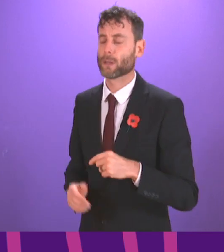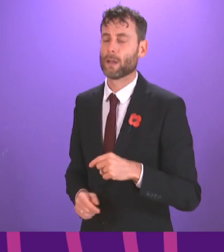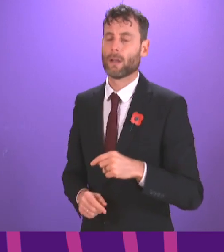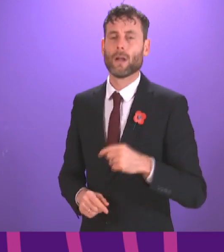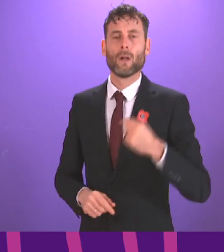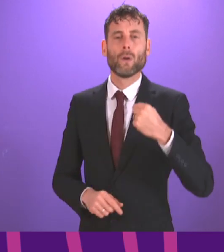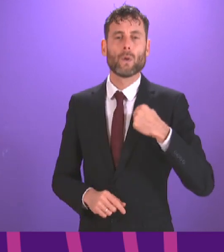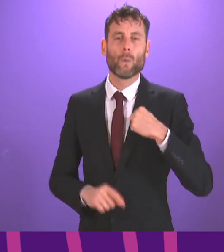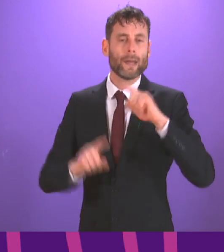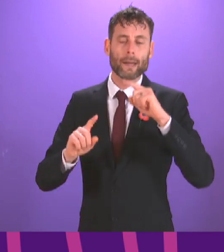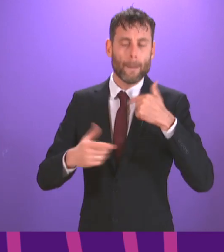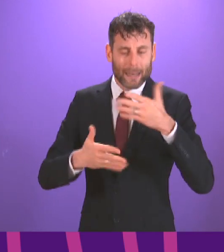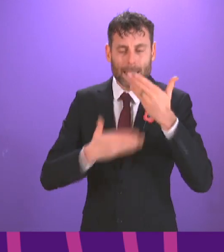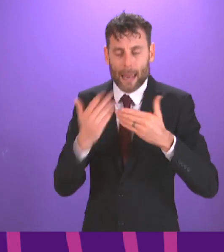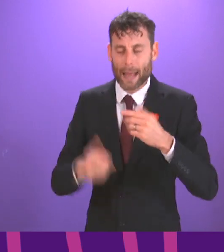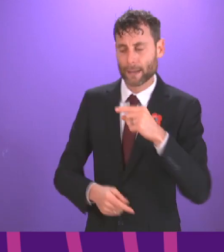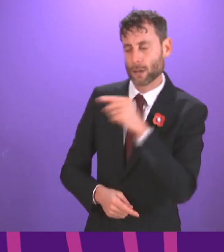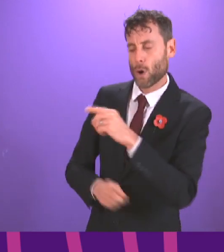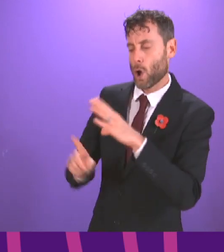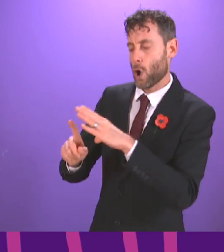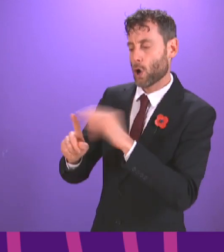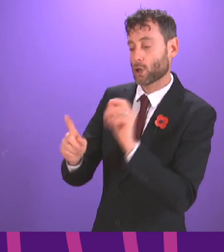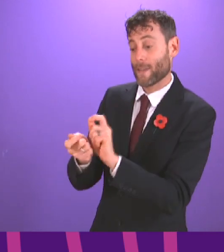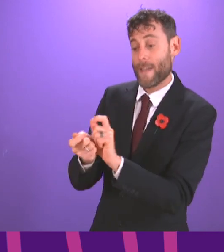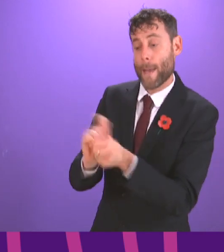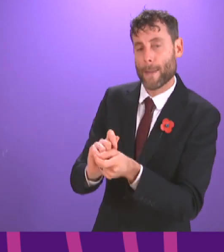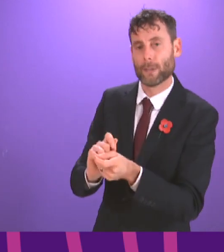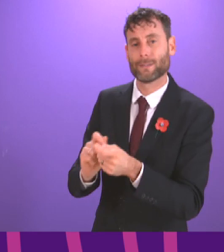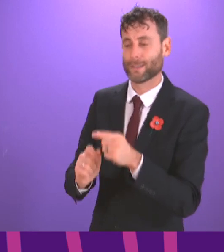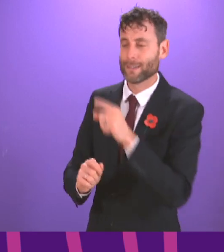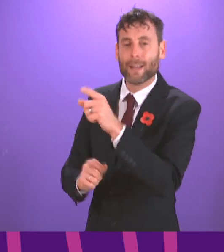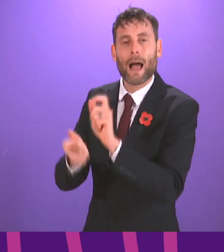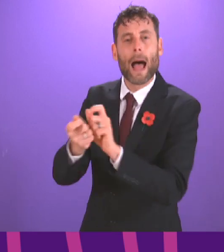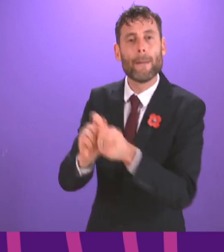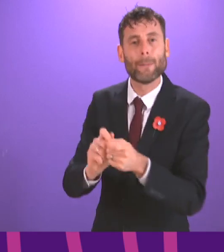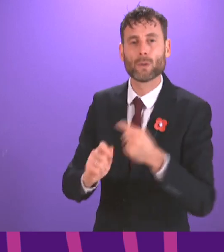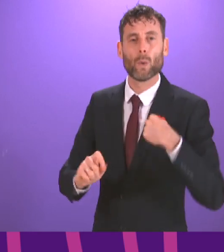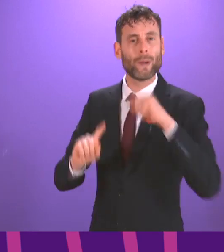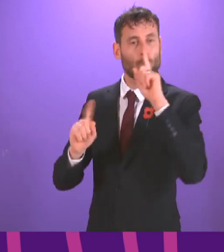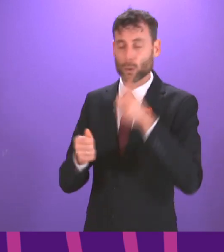for the Conservative or Labour amendments, that did not mean that there were not good ideas in them. We will take those good ideas forward as far as we can.